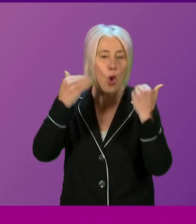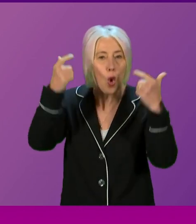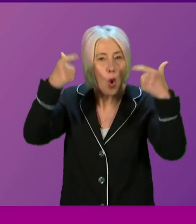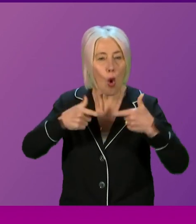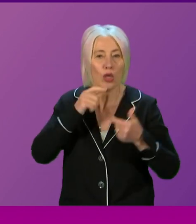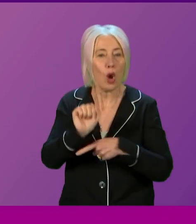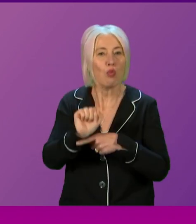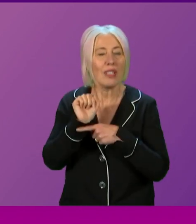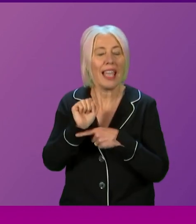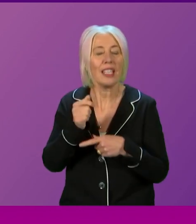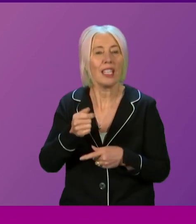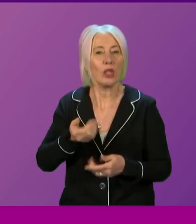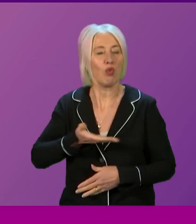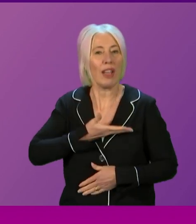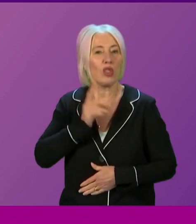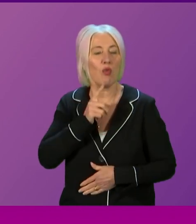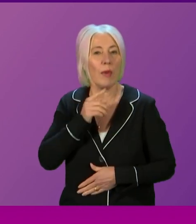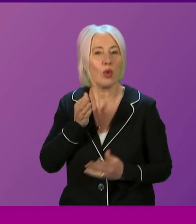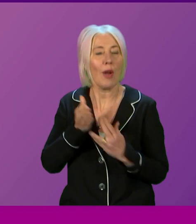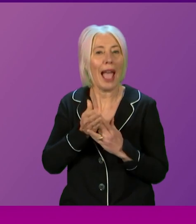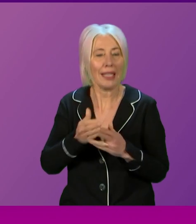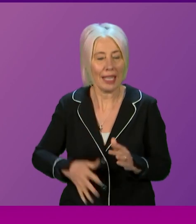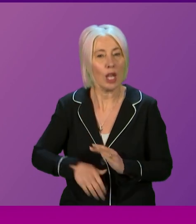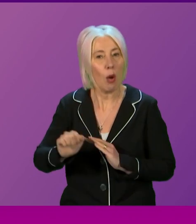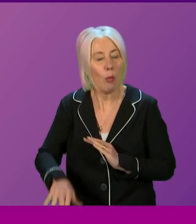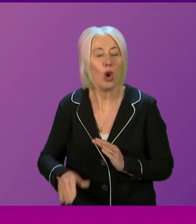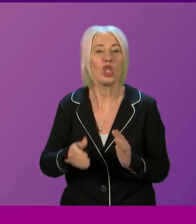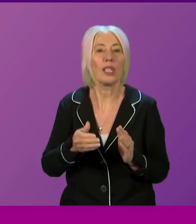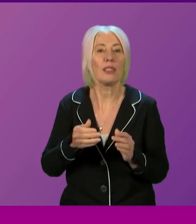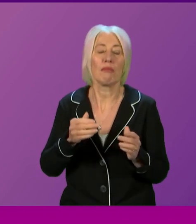women to access abortion services in Northern Ireland without fear of harassment or intimidation.